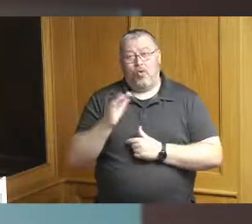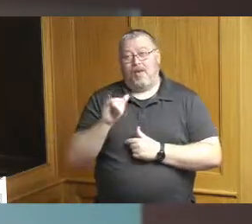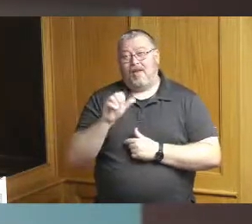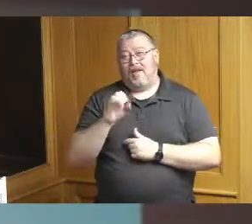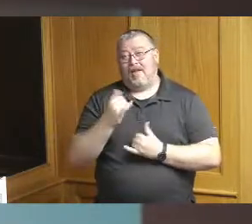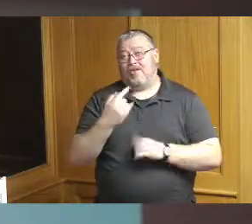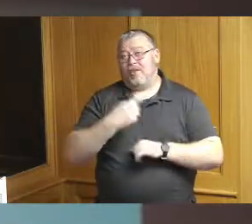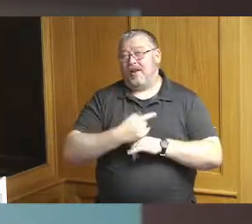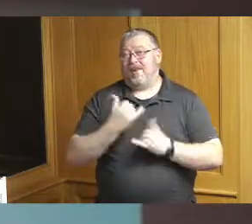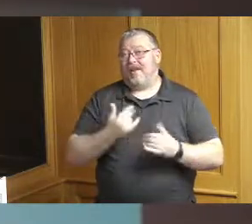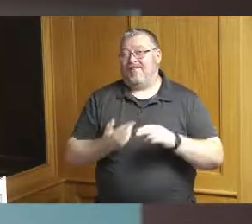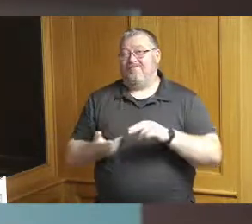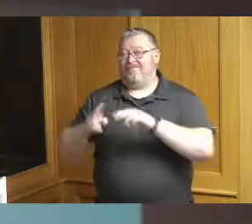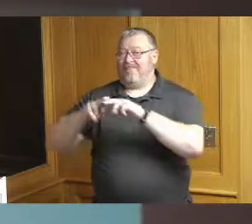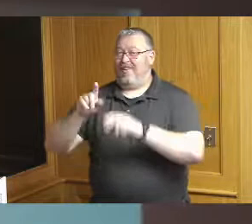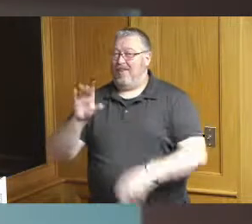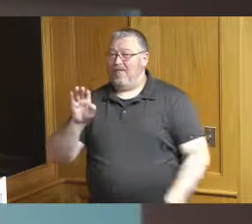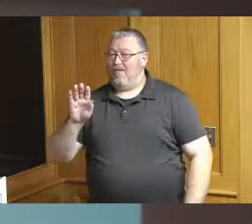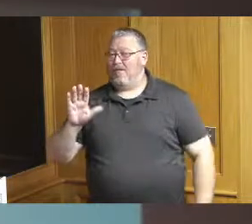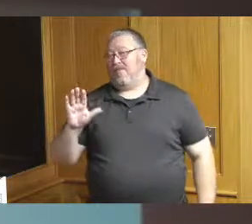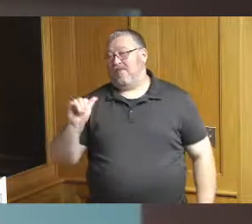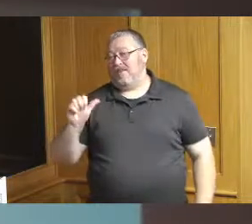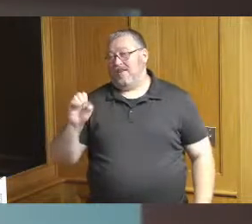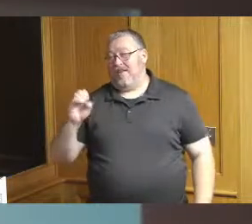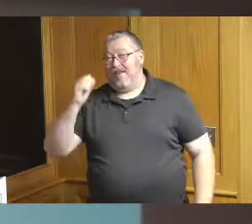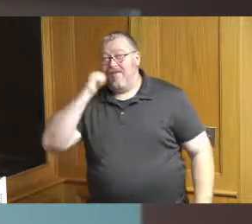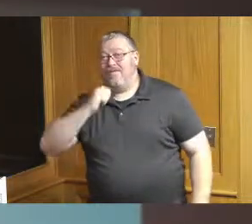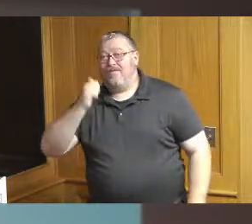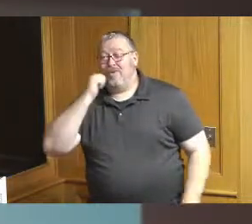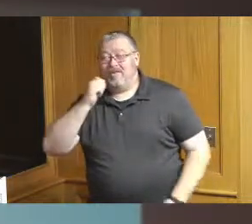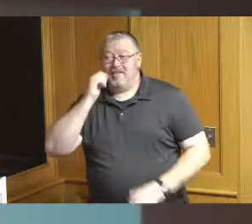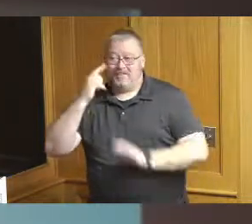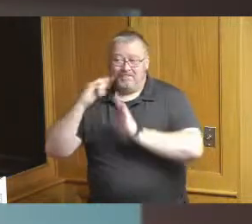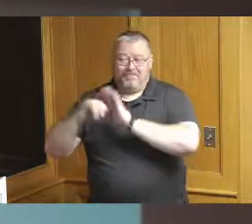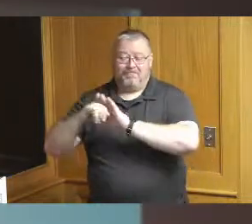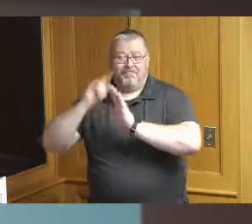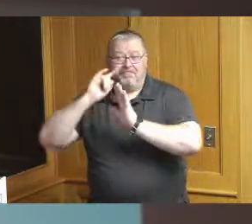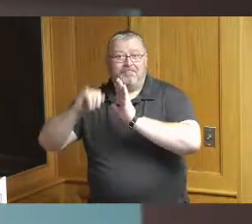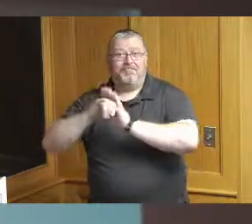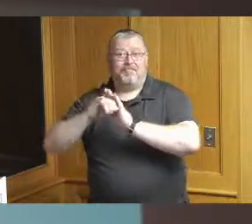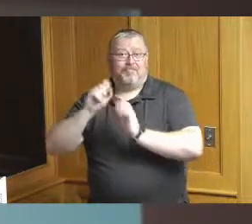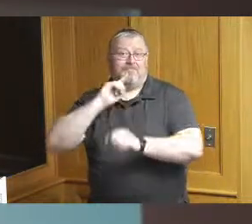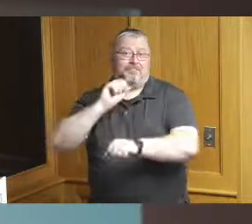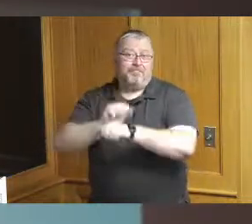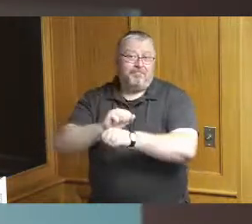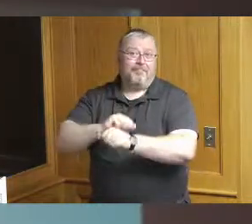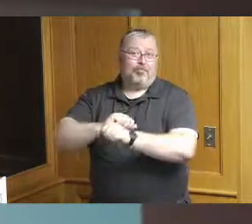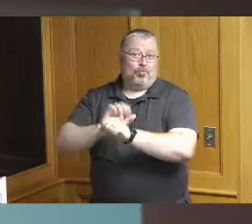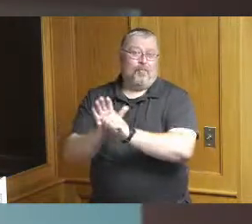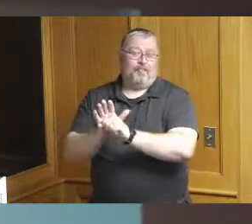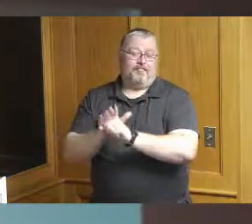we are now up to 145 cases per day of Covid-19. contact tracing at this point i believe I've